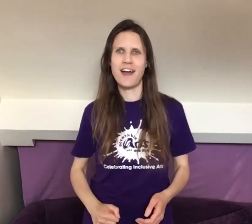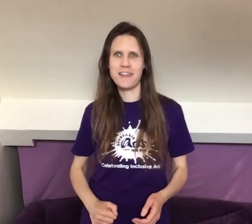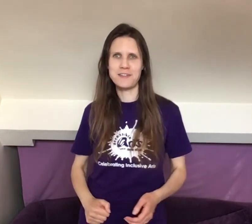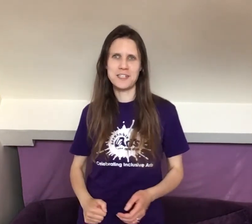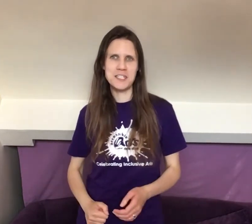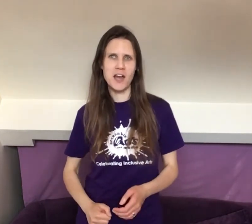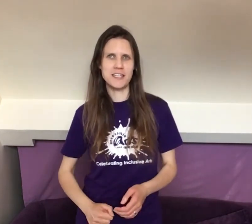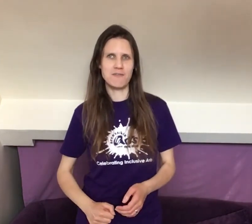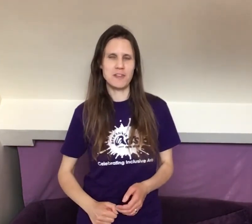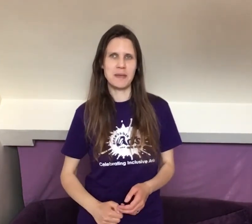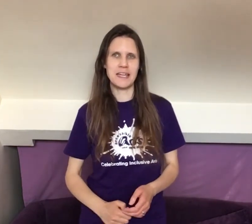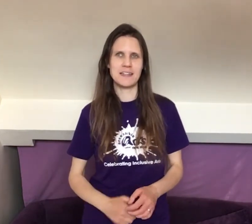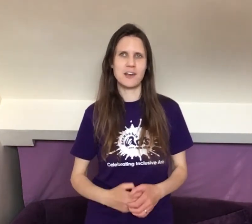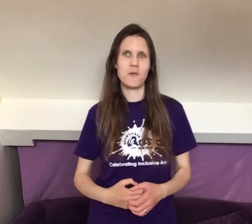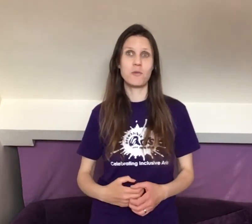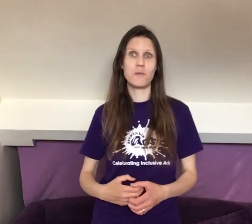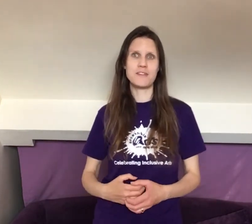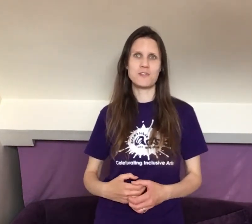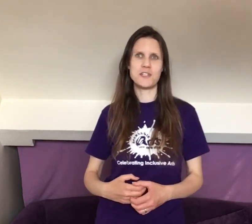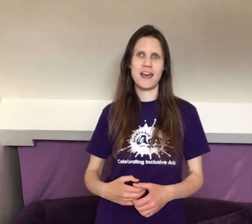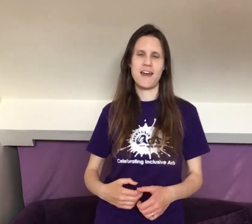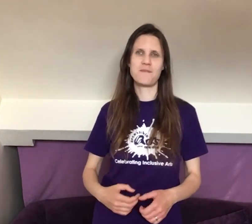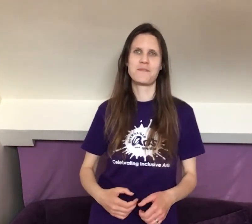I think we should start again from the beginning and go all the way through to there.